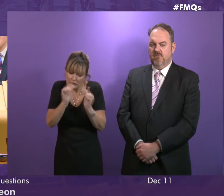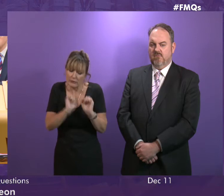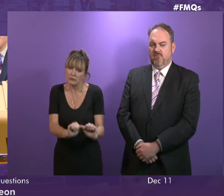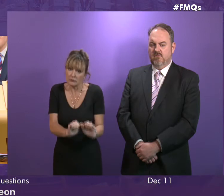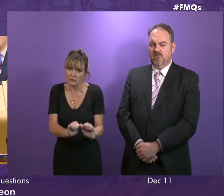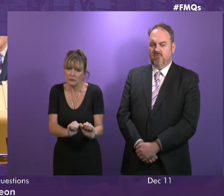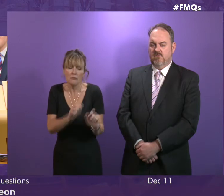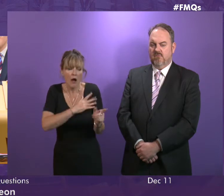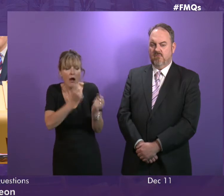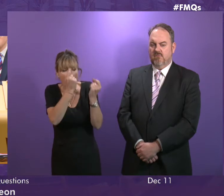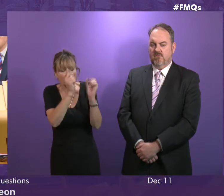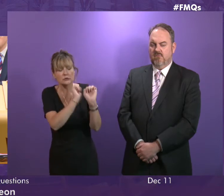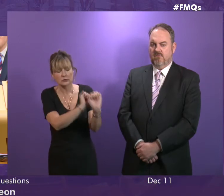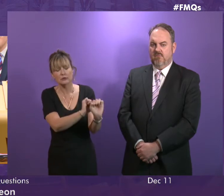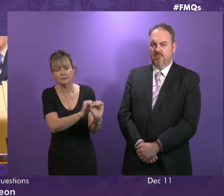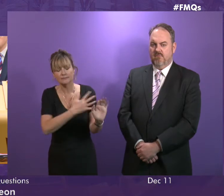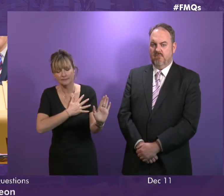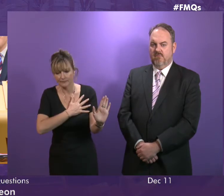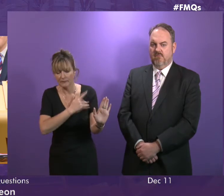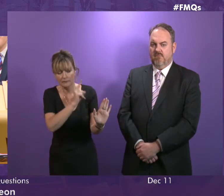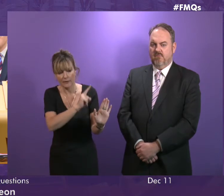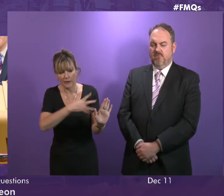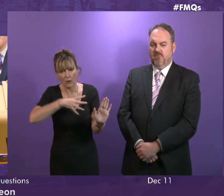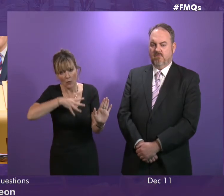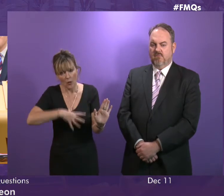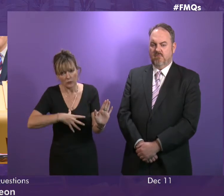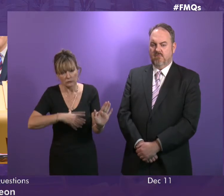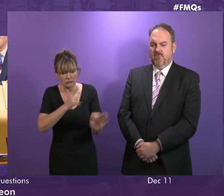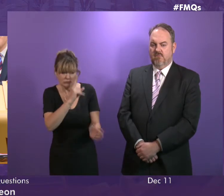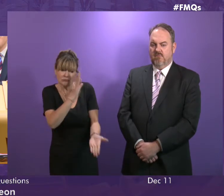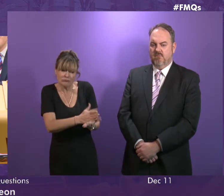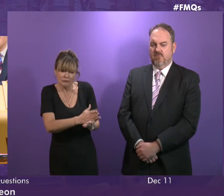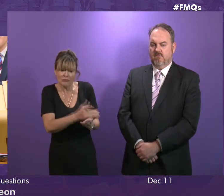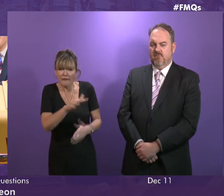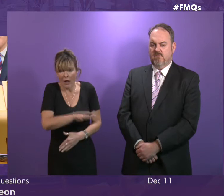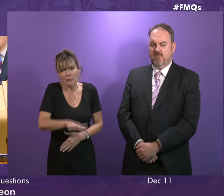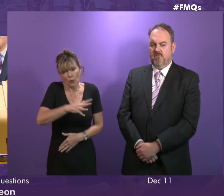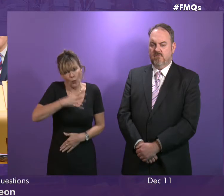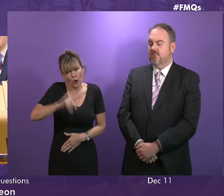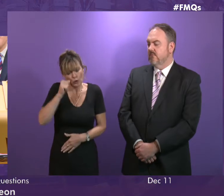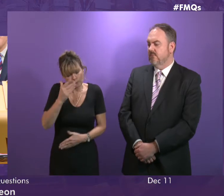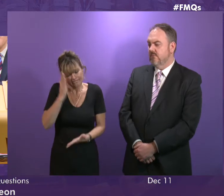I understand the legitimate desire of families to have their questions answered; I think